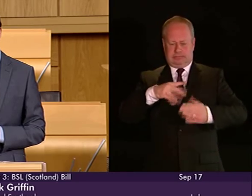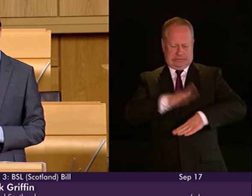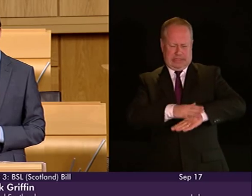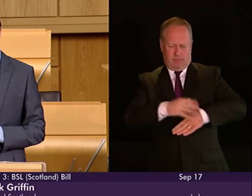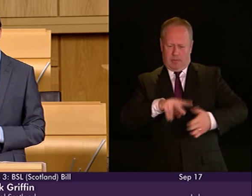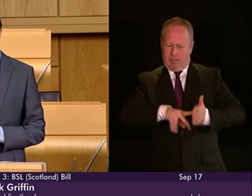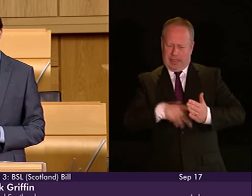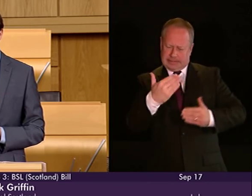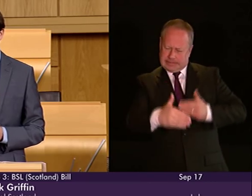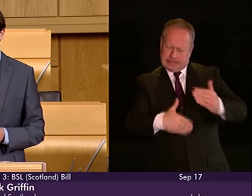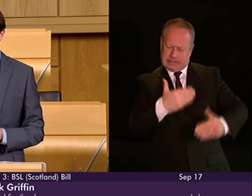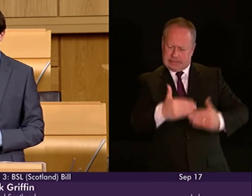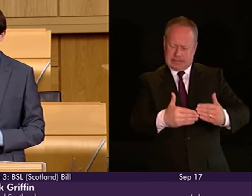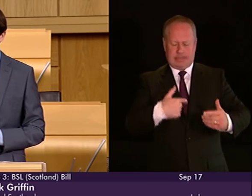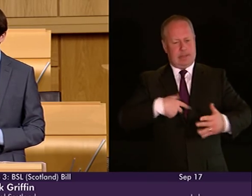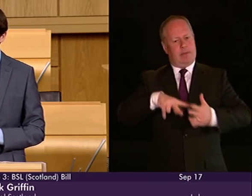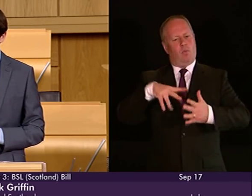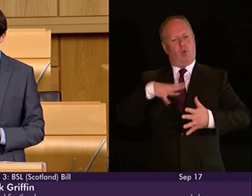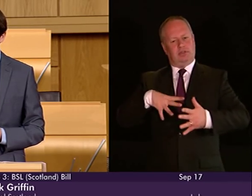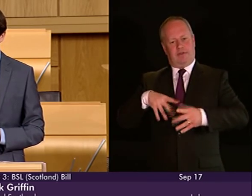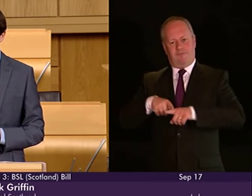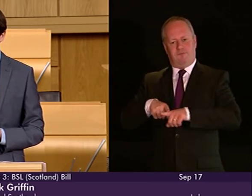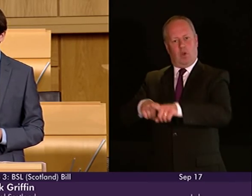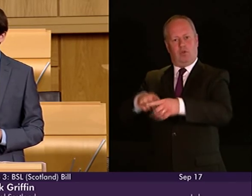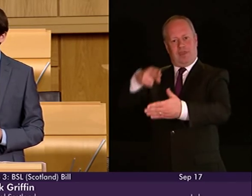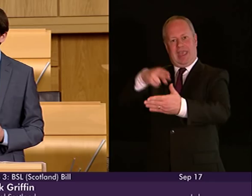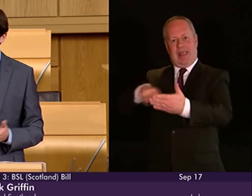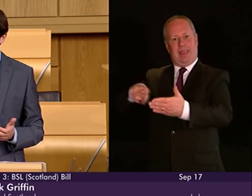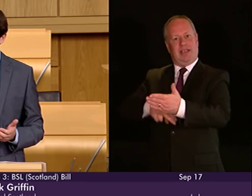my intention was that national plans should be linked to each cycle of the Parliament,